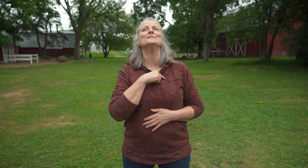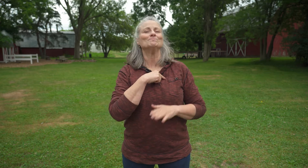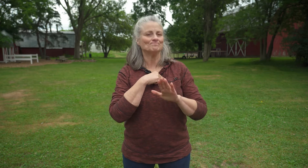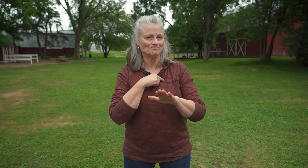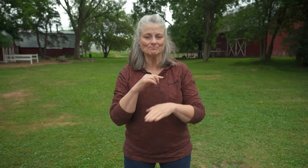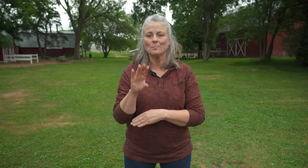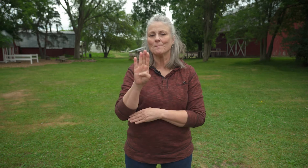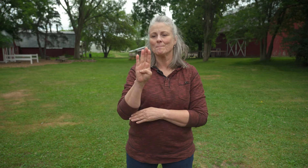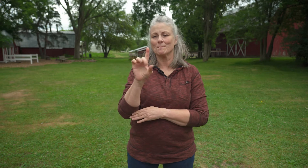Do you see where we are today?